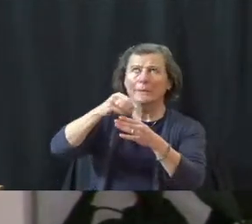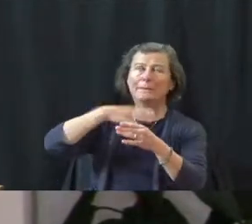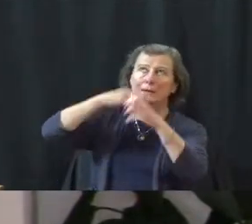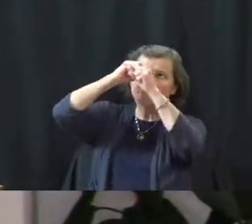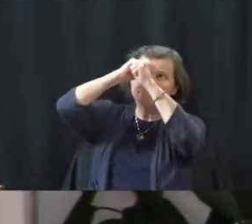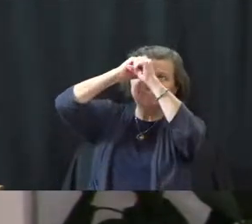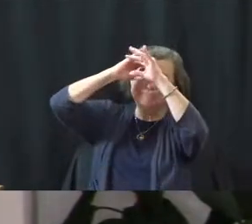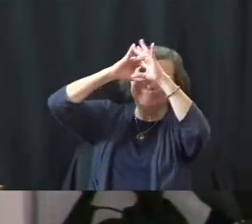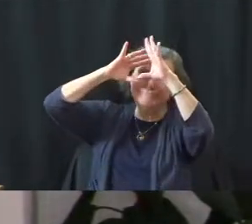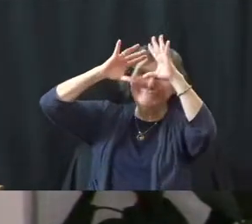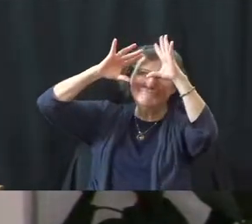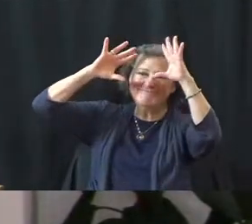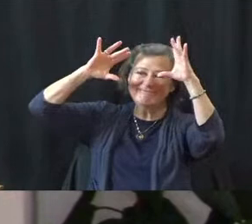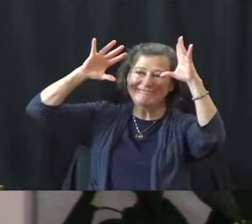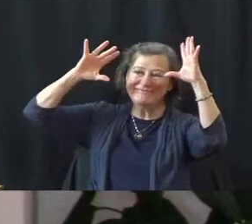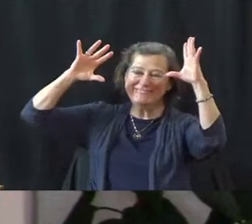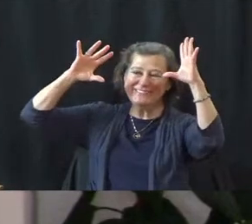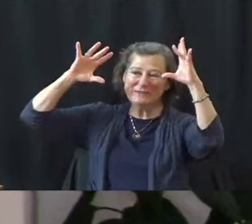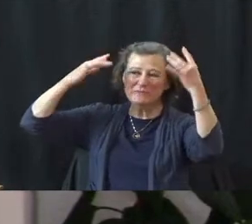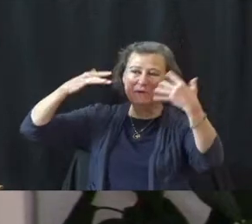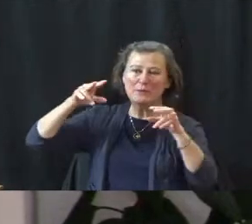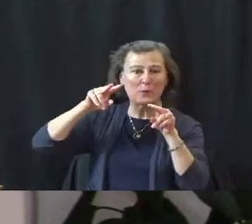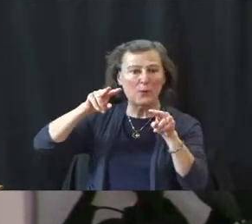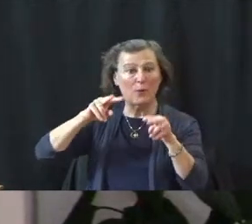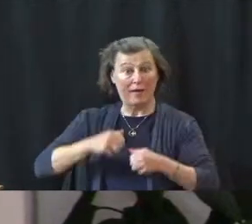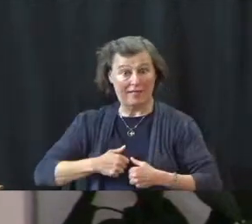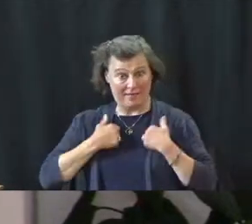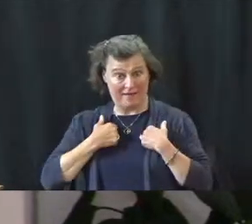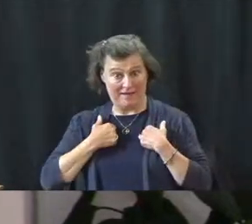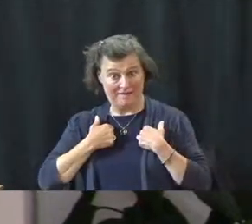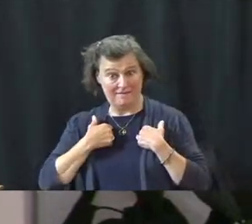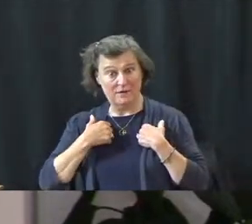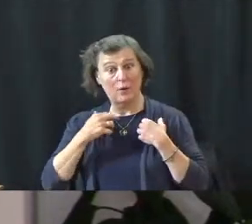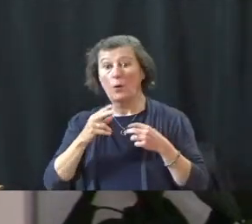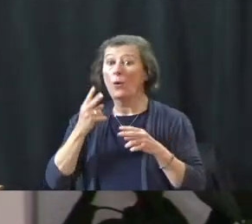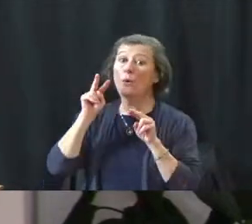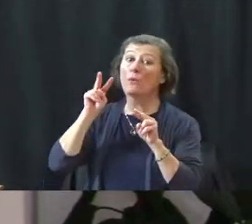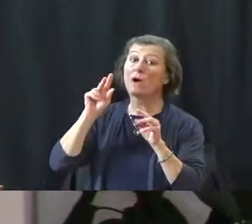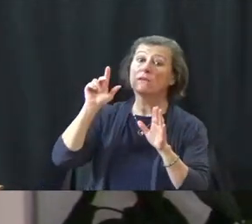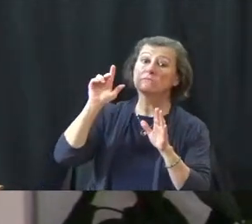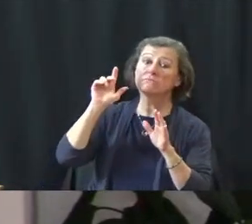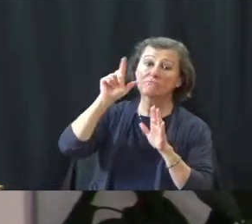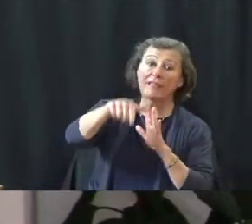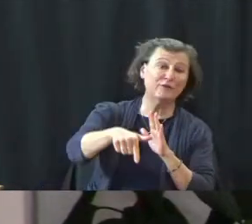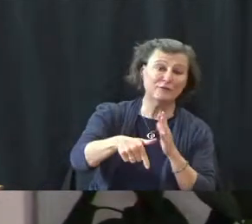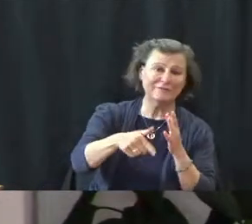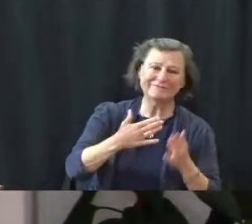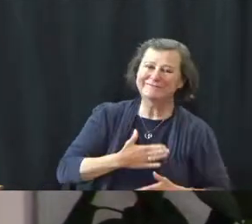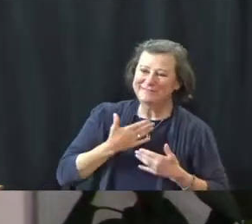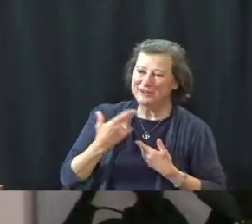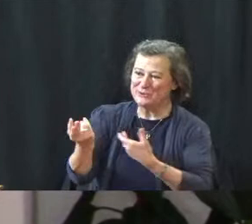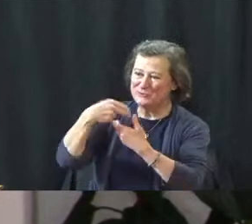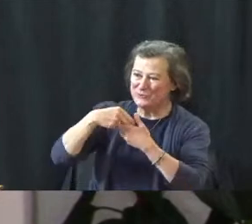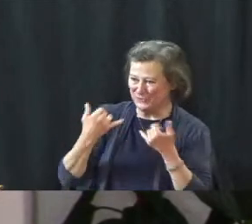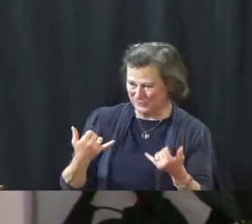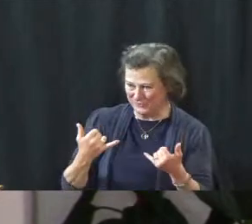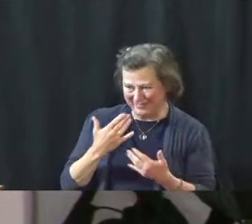Whether you're watching this service live or watching it later, I’m glad you've joined us today. So, thanks for showing up.